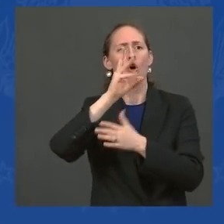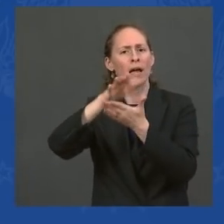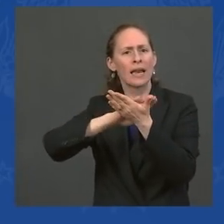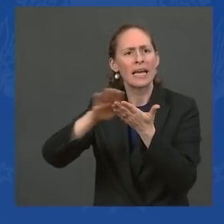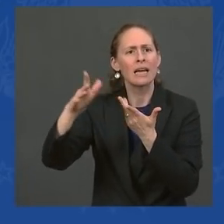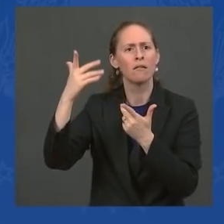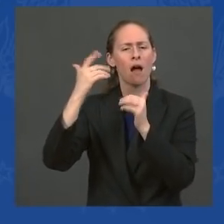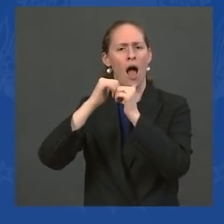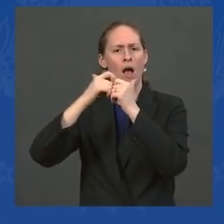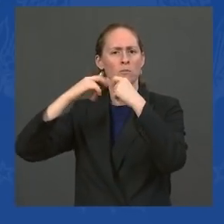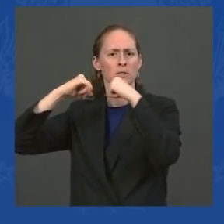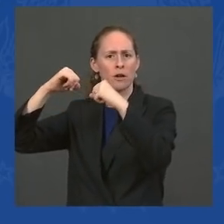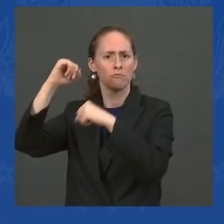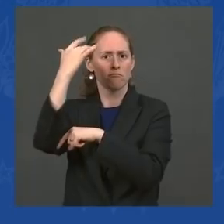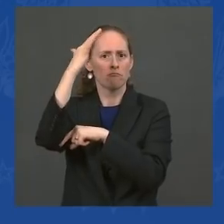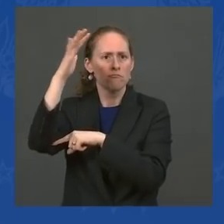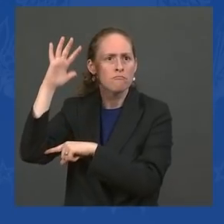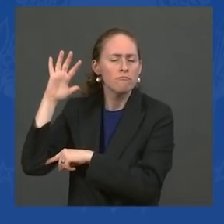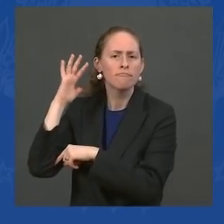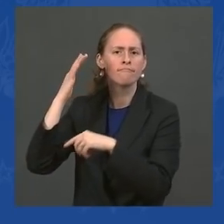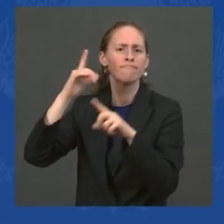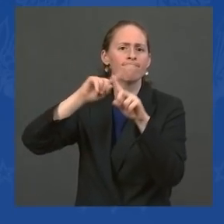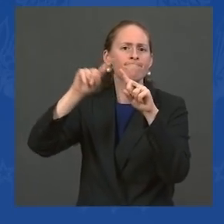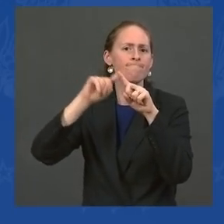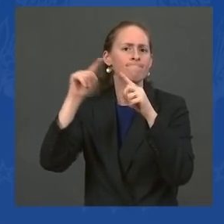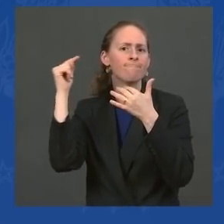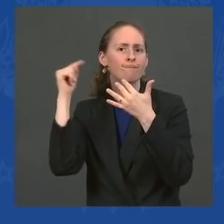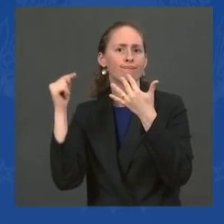My plan also puts Americans on a course to achieve 50